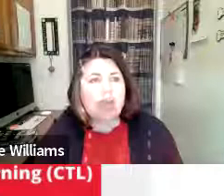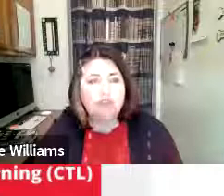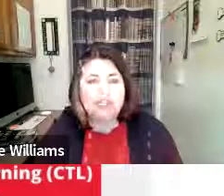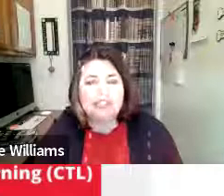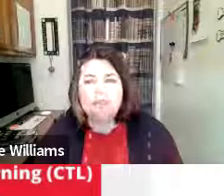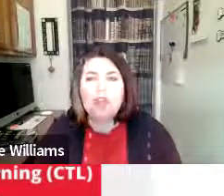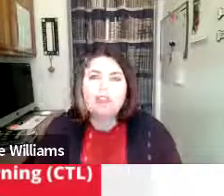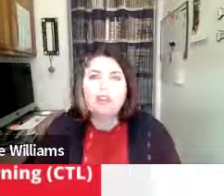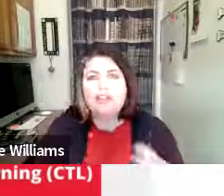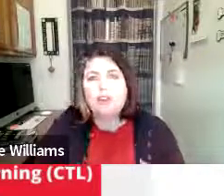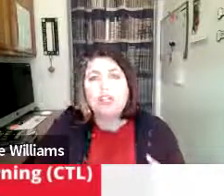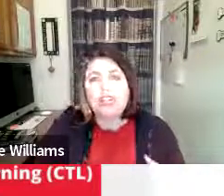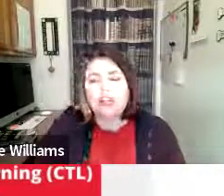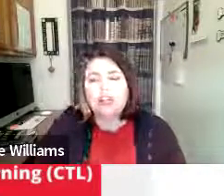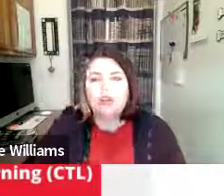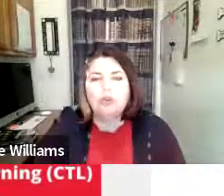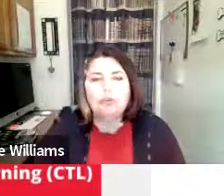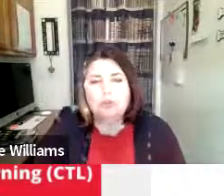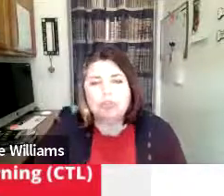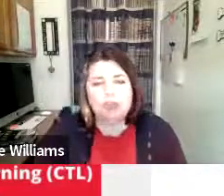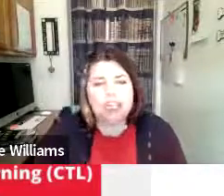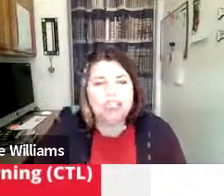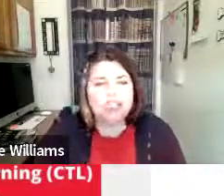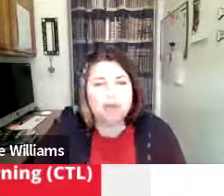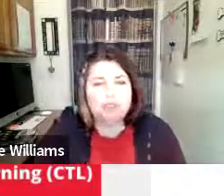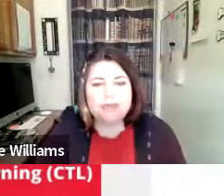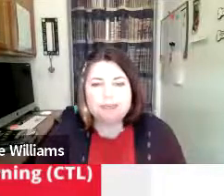pathway as them for a full year really building relationships.